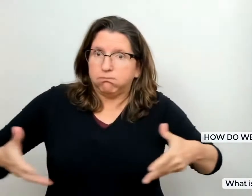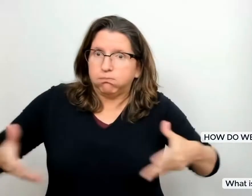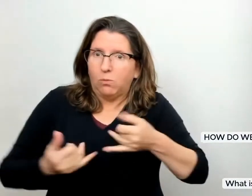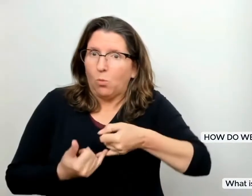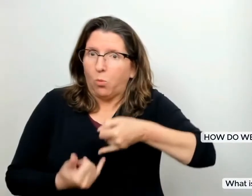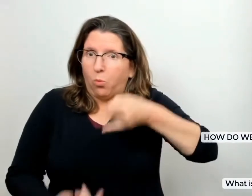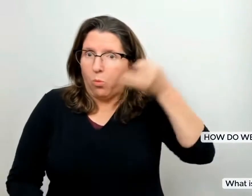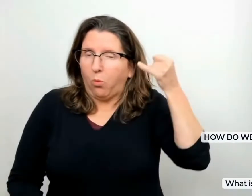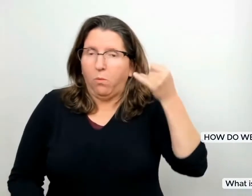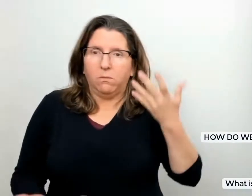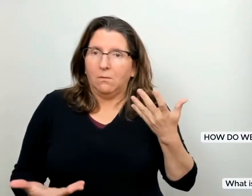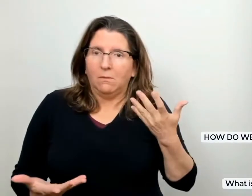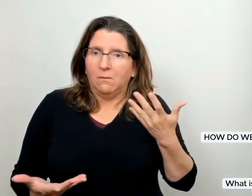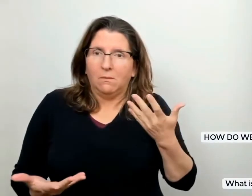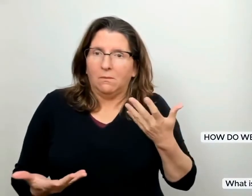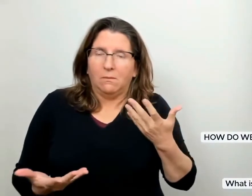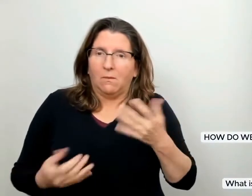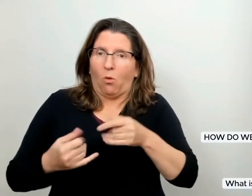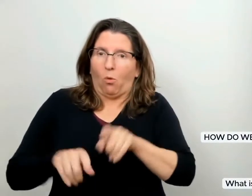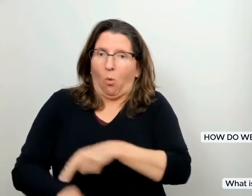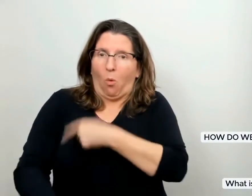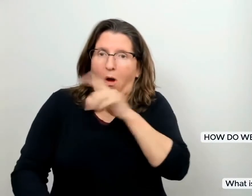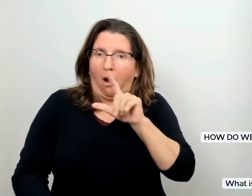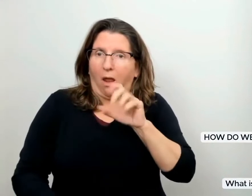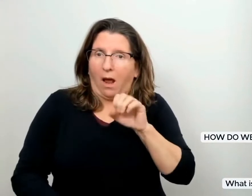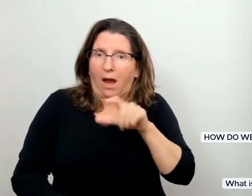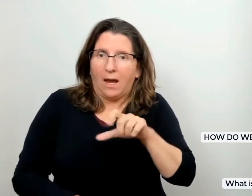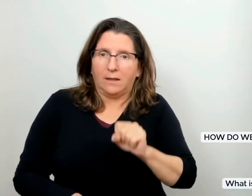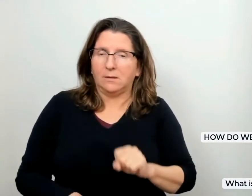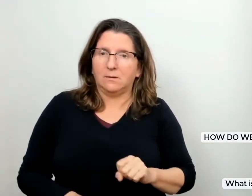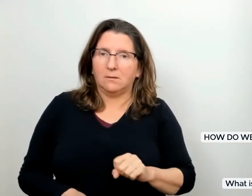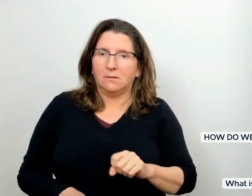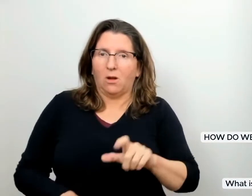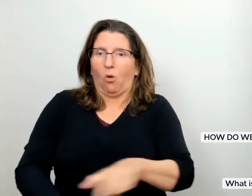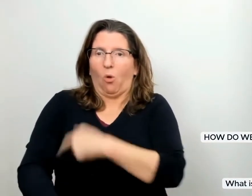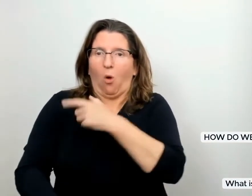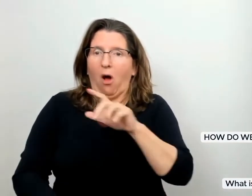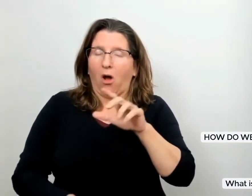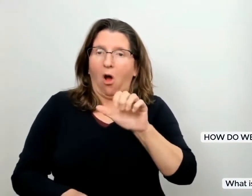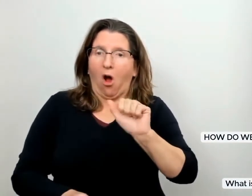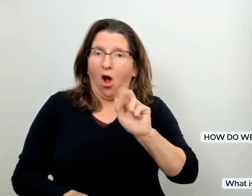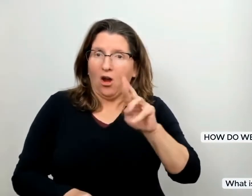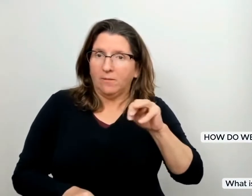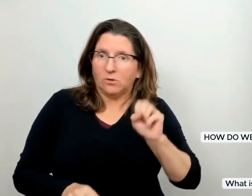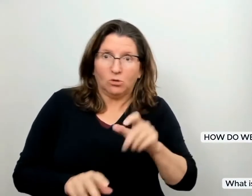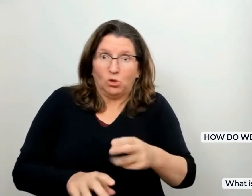Do the adjustable factors built into the design meet the size and shape of all the possible pilots?